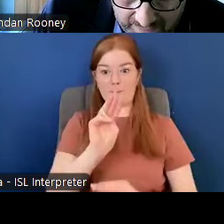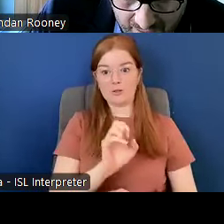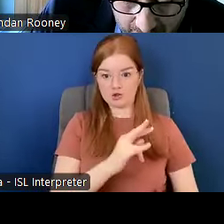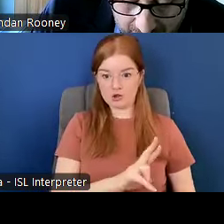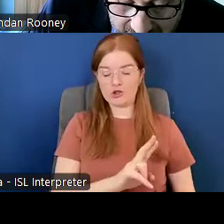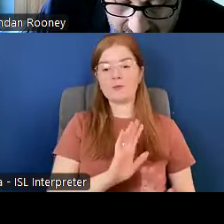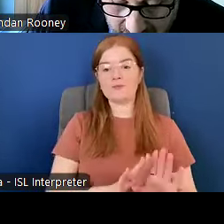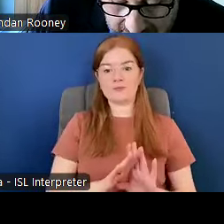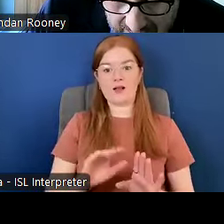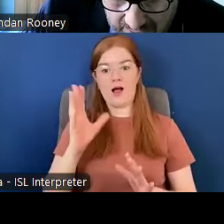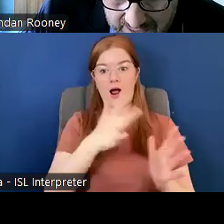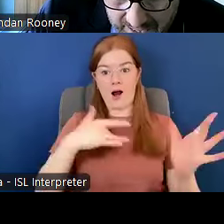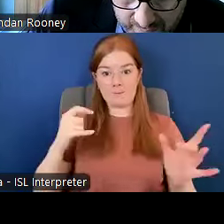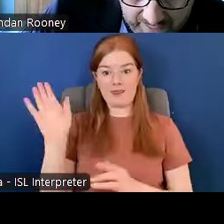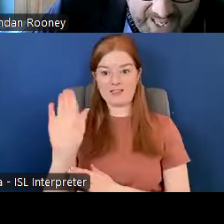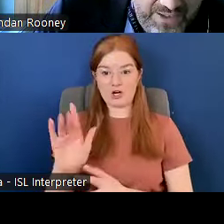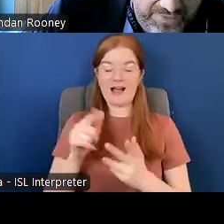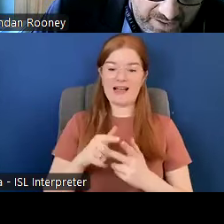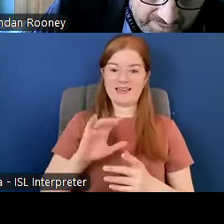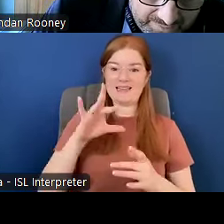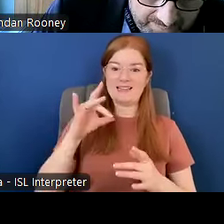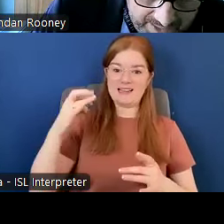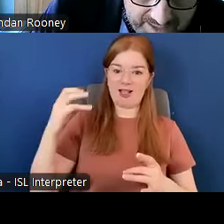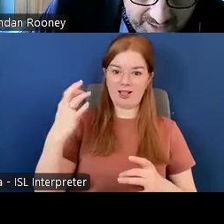the harp ofLeinster and the eagle and dagger-bearing hand of Connacht against an